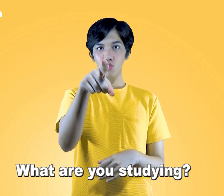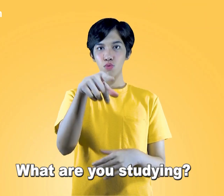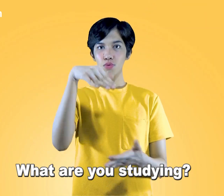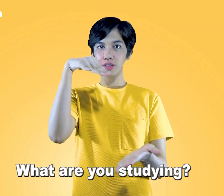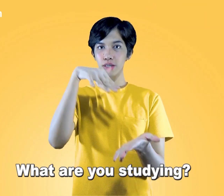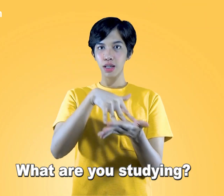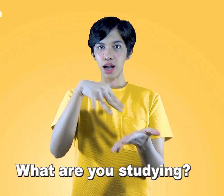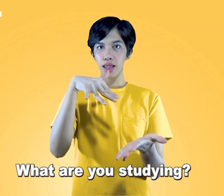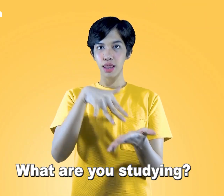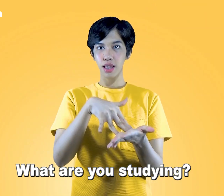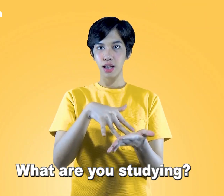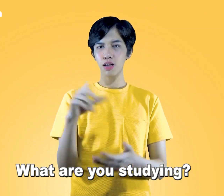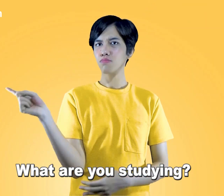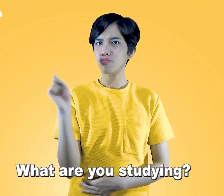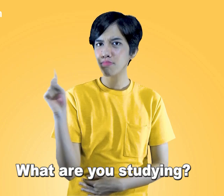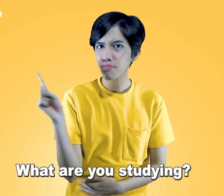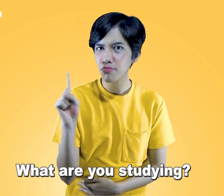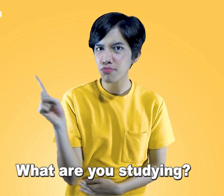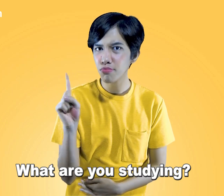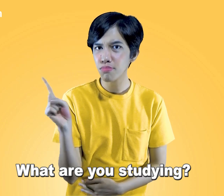What are you studying?